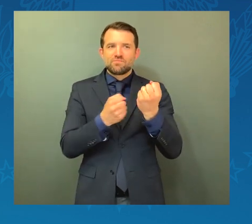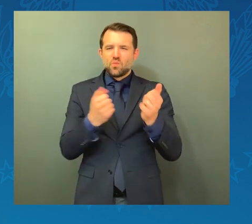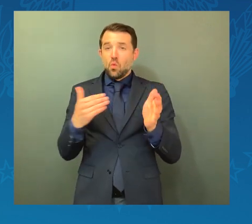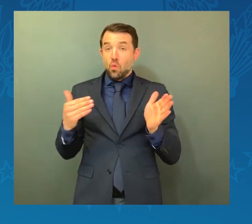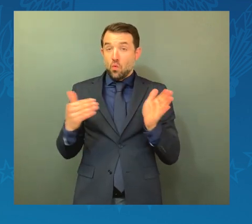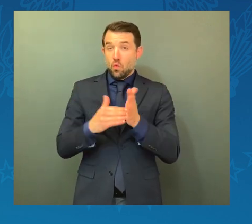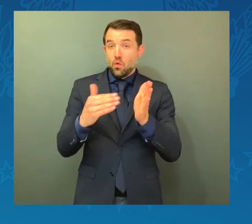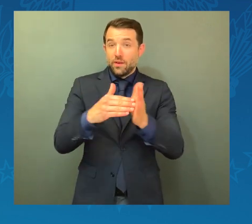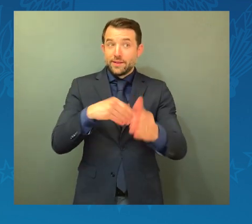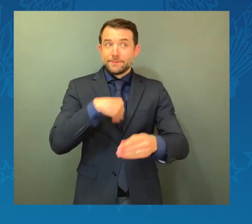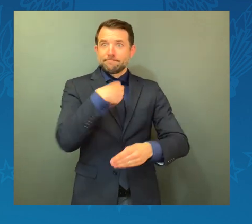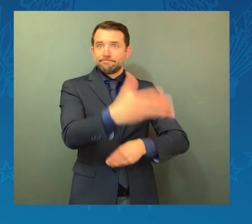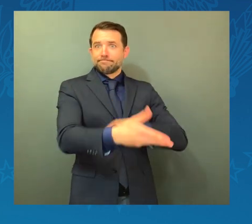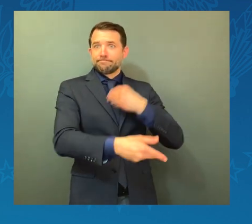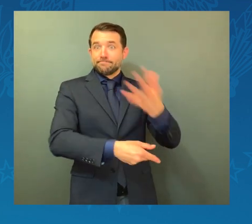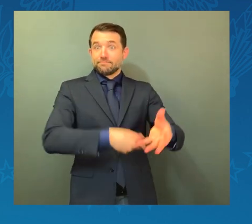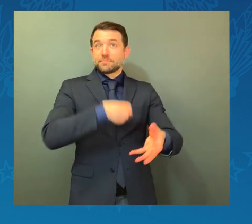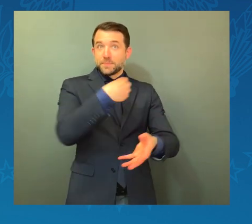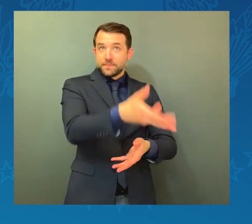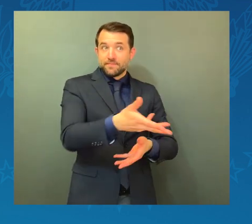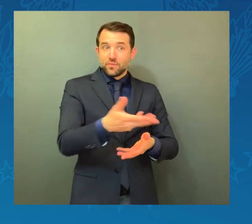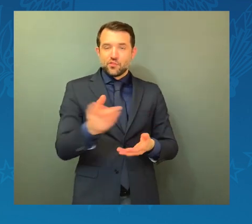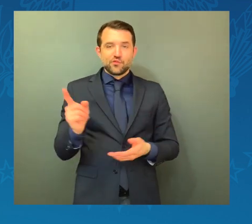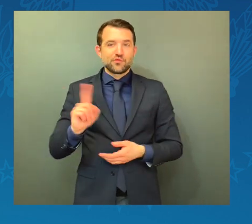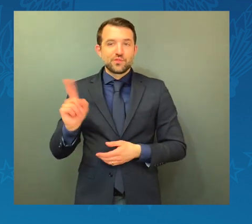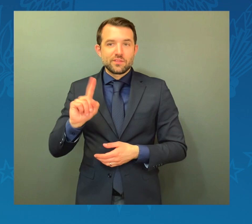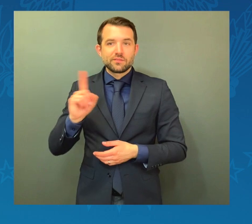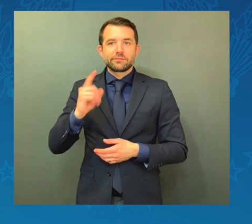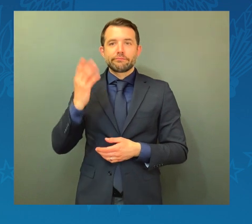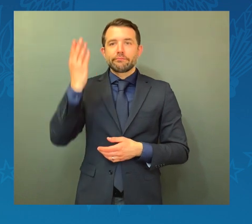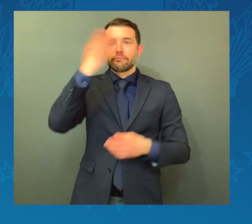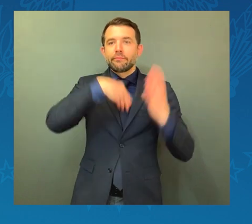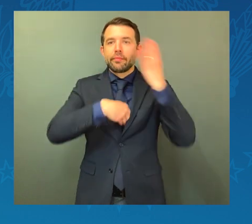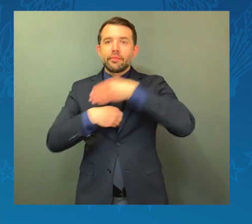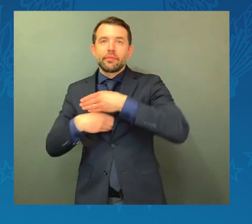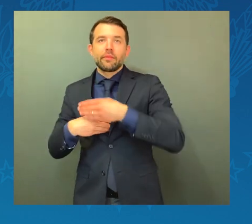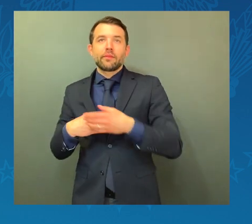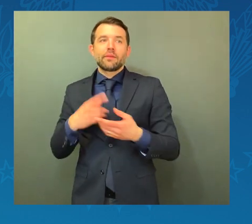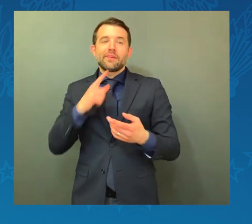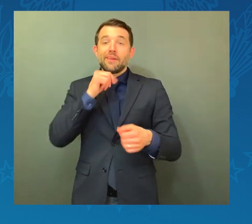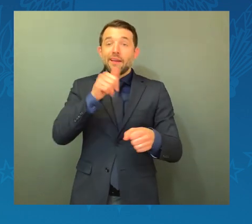The people who run these institutions often live and work in those communities.